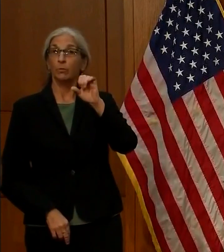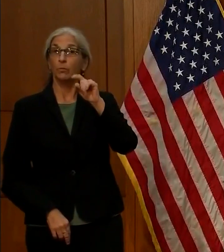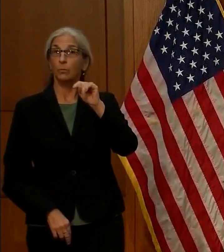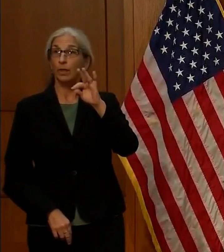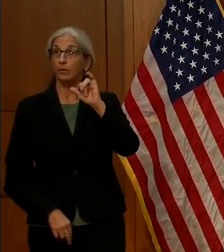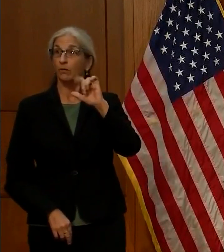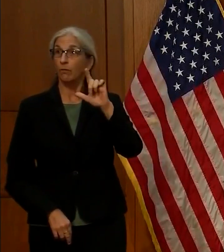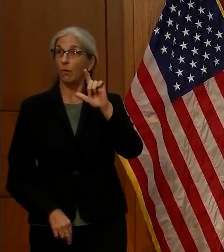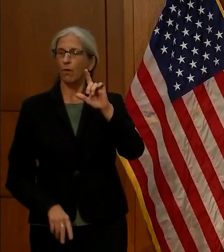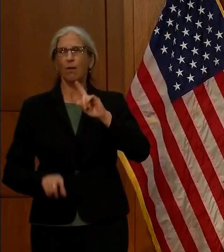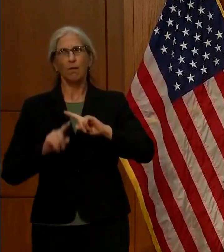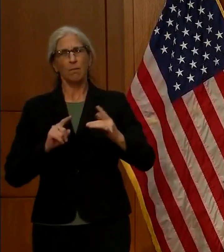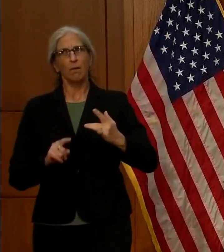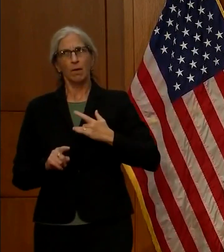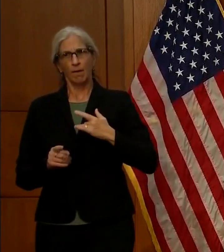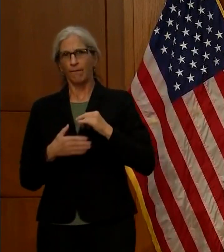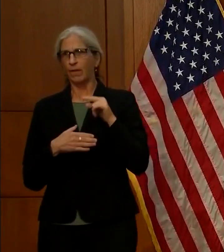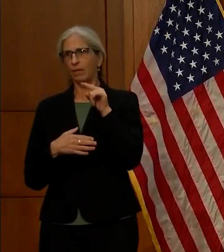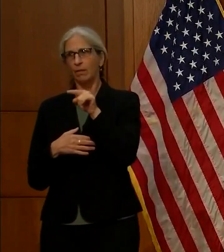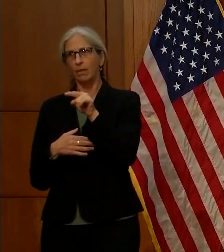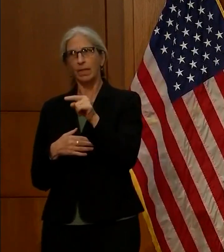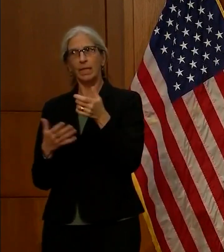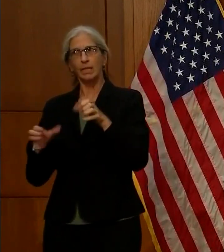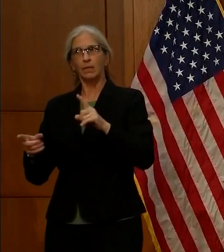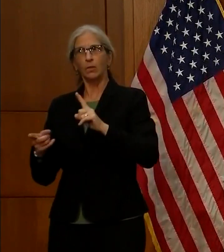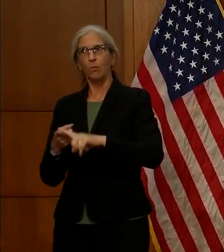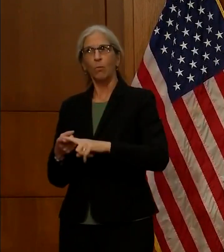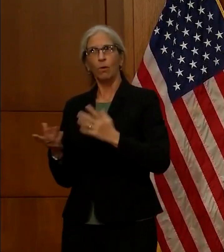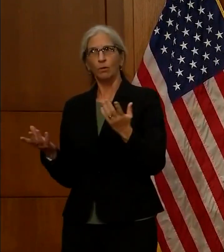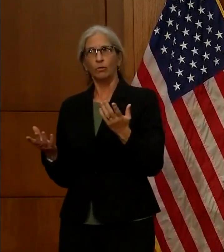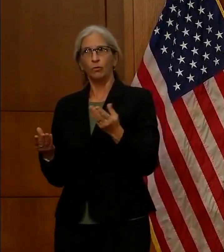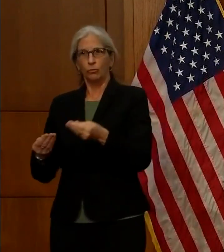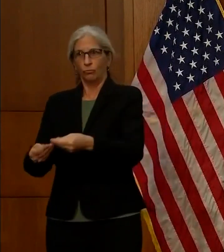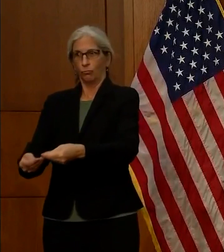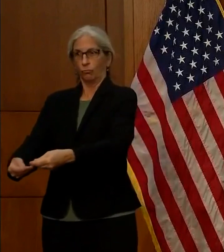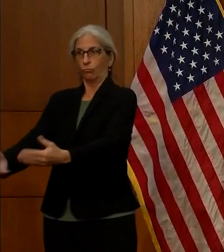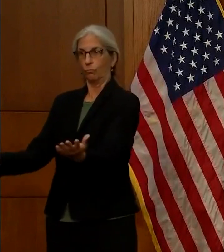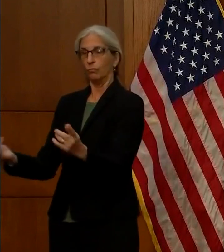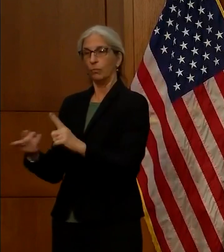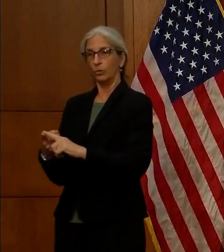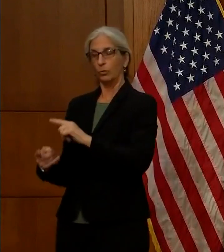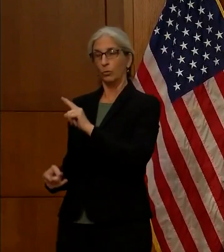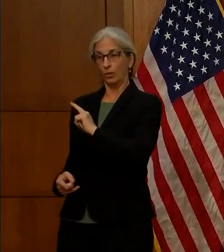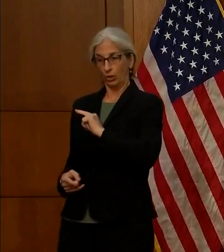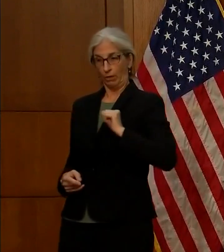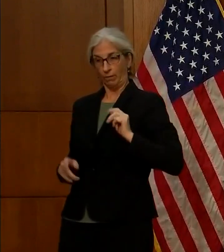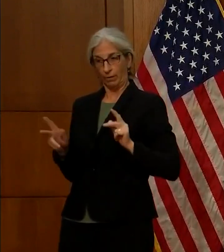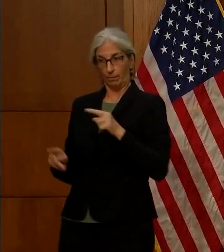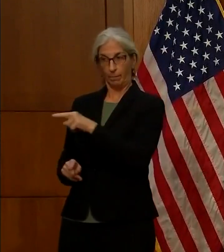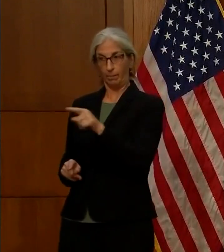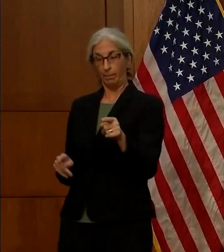WANT TO SPEAK FOR MISTER WESTFALL BUT I SUGGEST THAT IS HIS RELUCTANCE TO RELEASE THAT